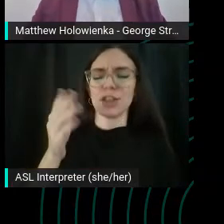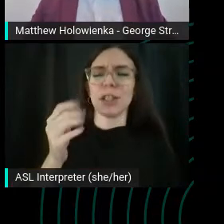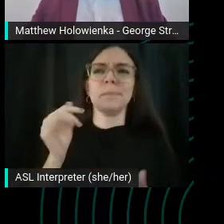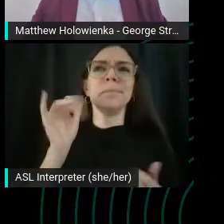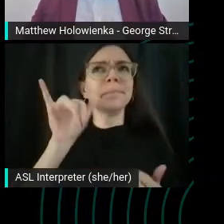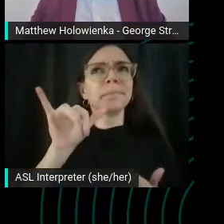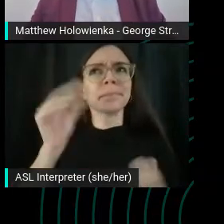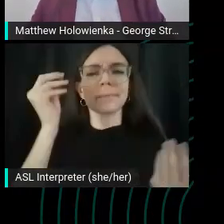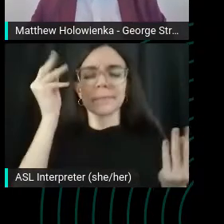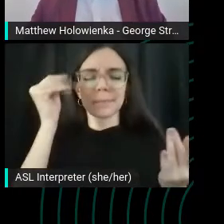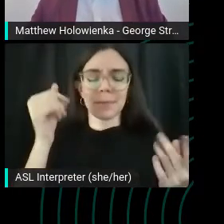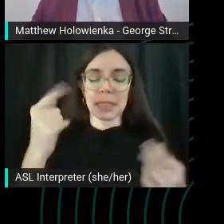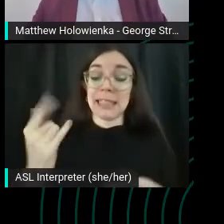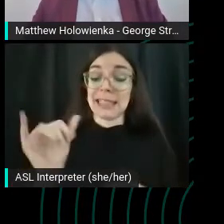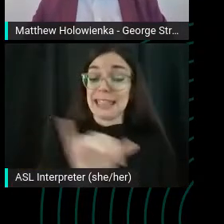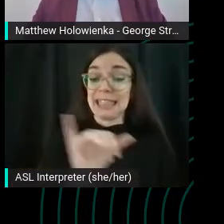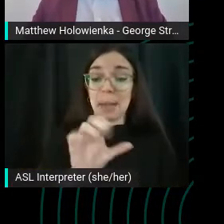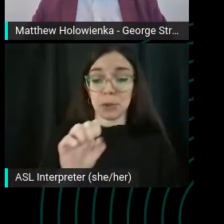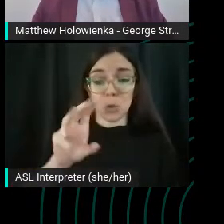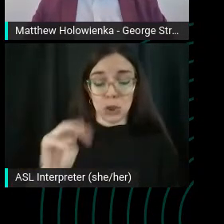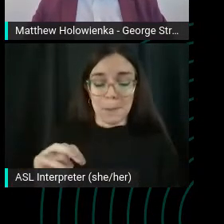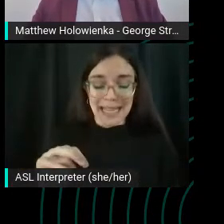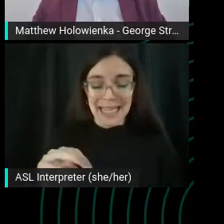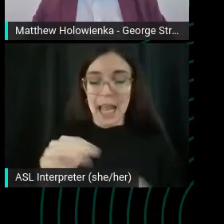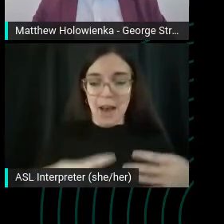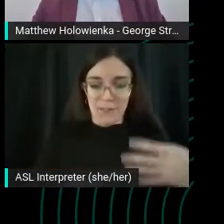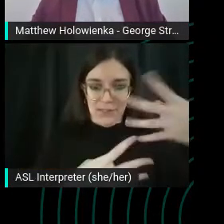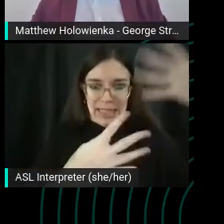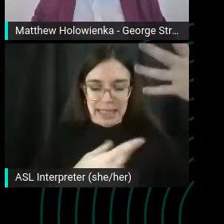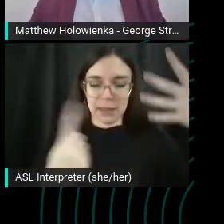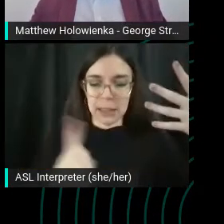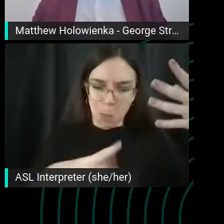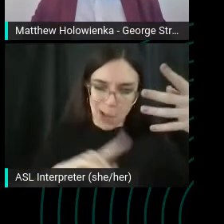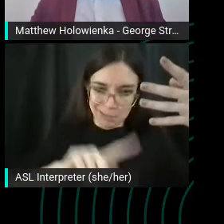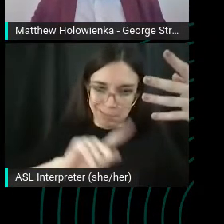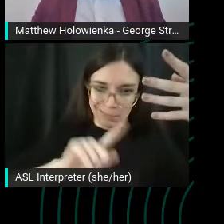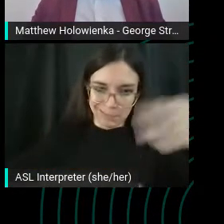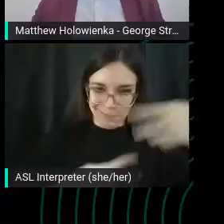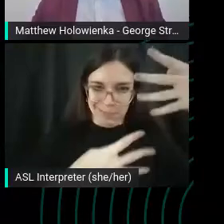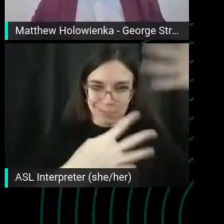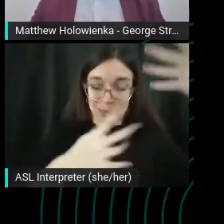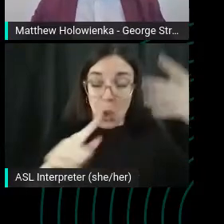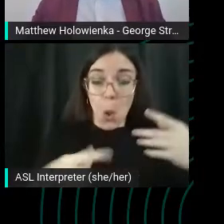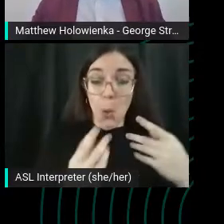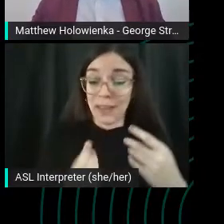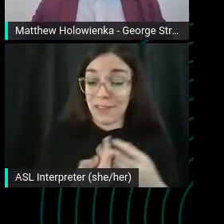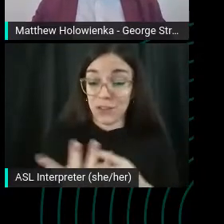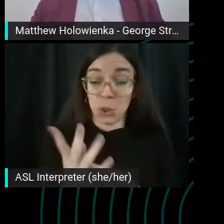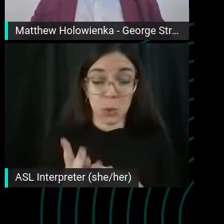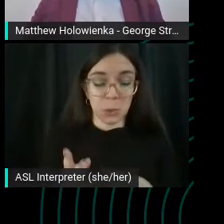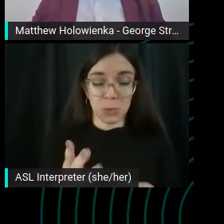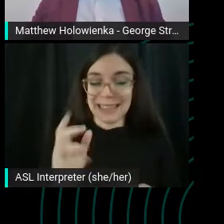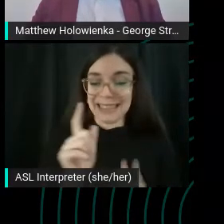where somebody's scrolling by and we have a few seconds to attract their attention. So now, whether I'm making video for LED screens or for social media,